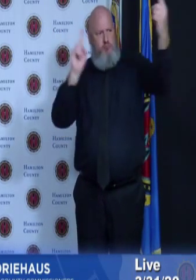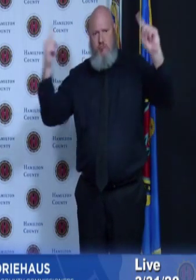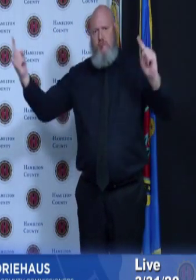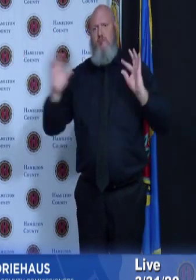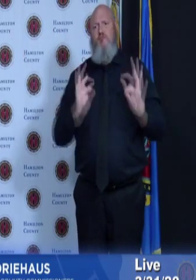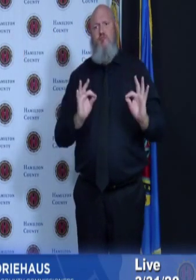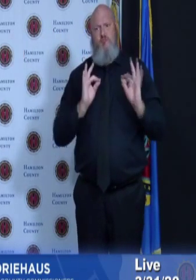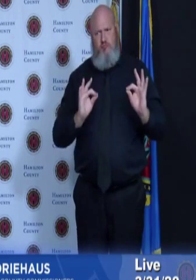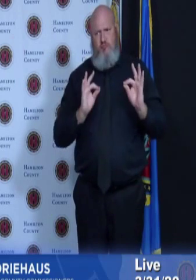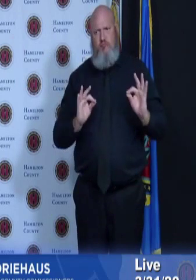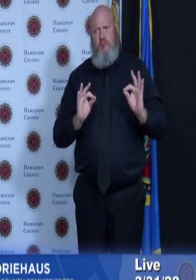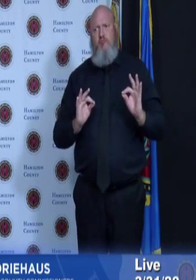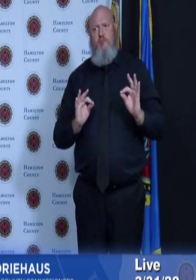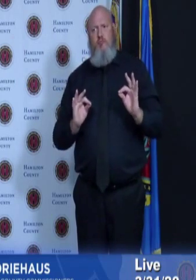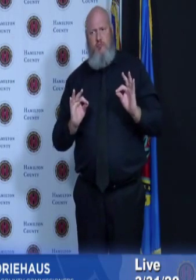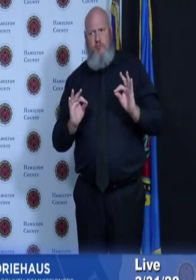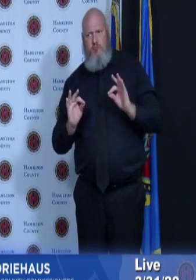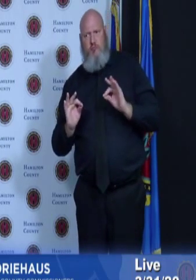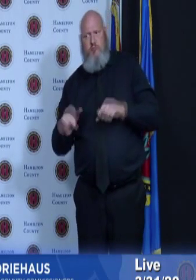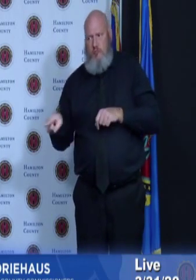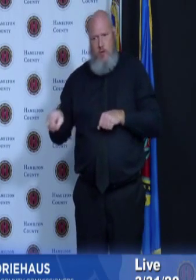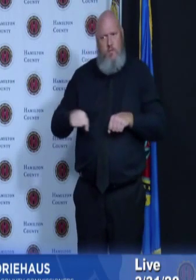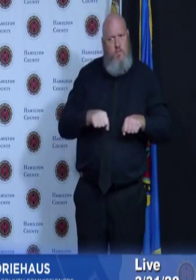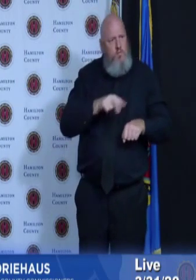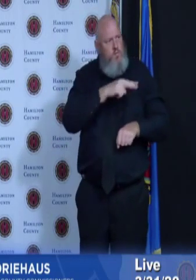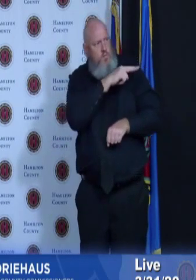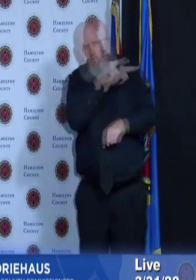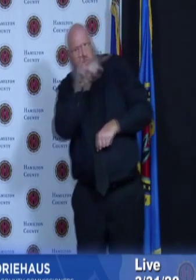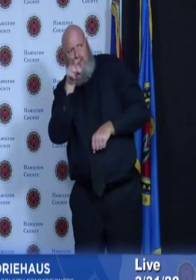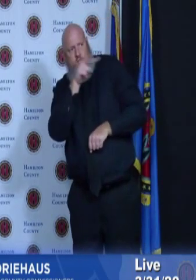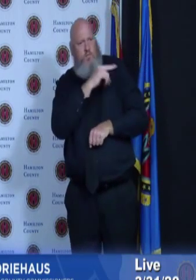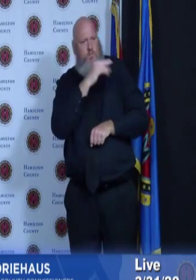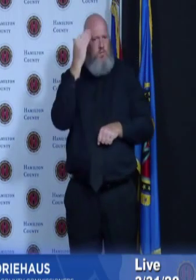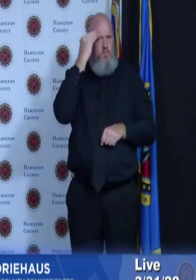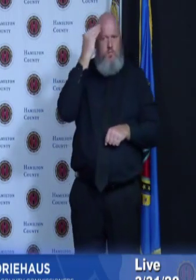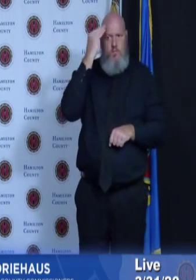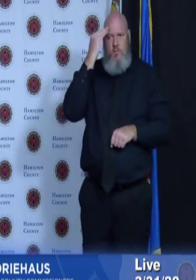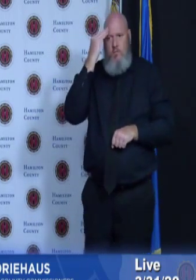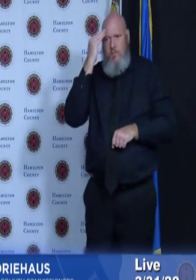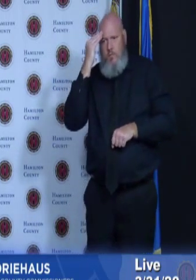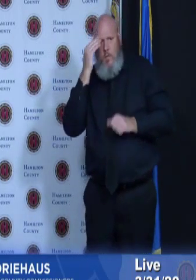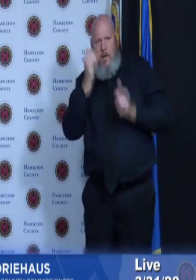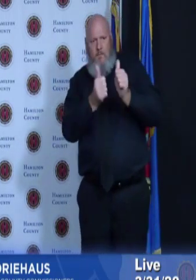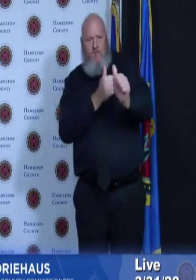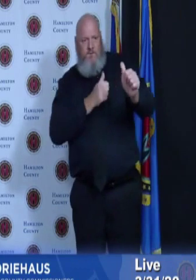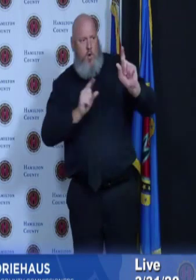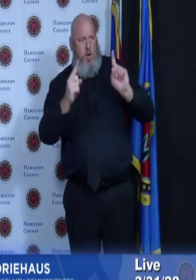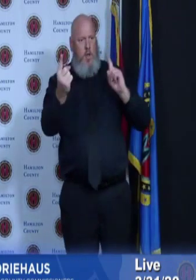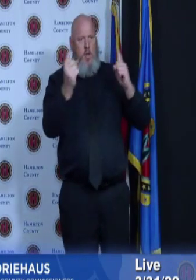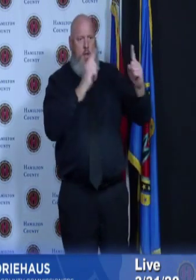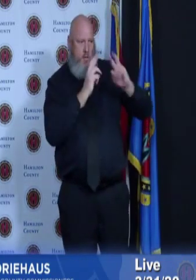and so as the health commissioner said you know we can and we should ask for